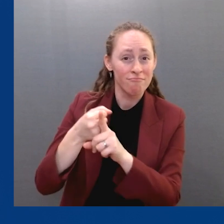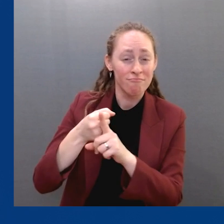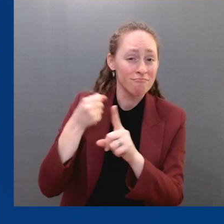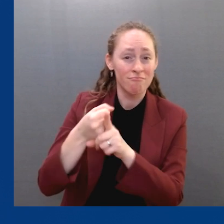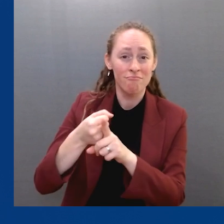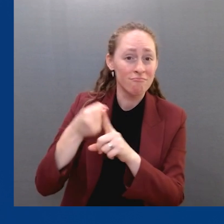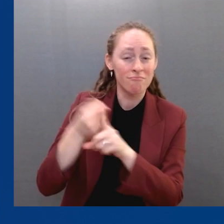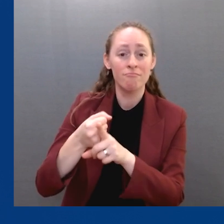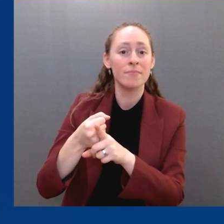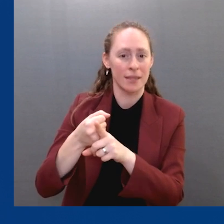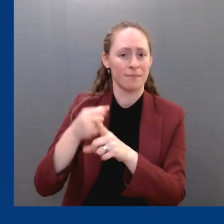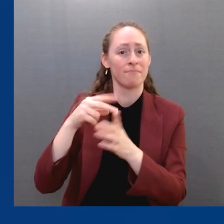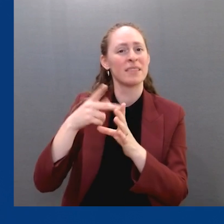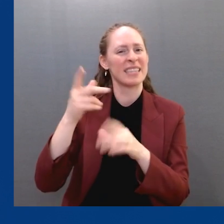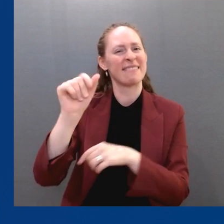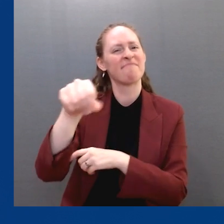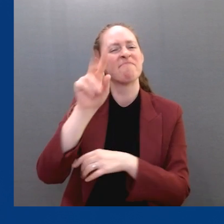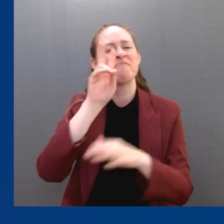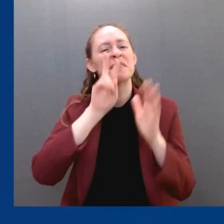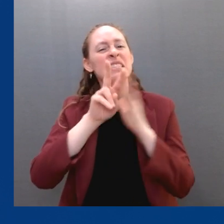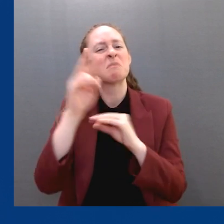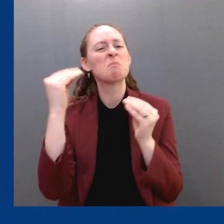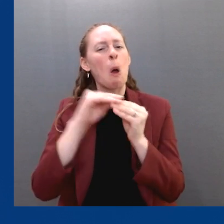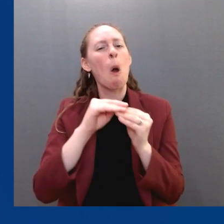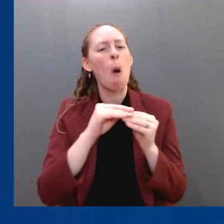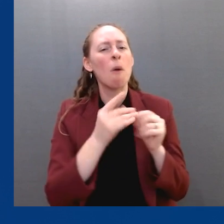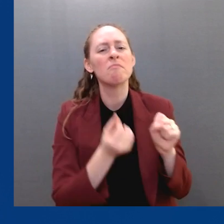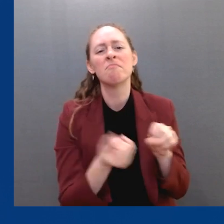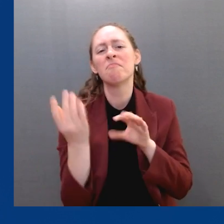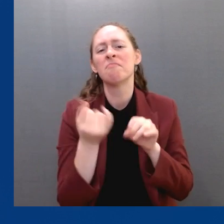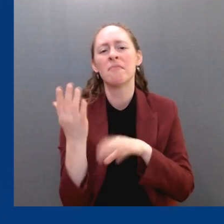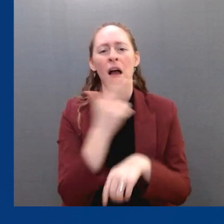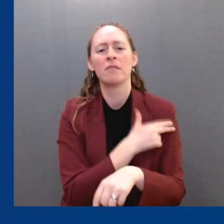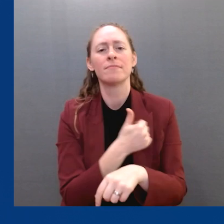that would be proportionate to the ratio of hospitalization.